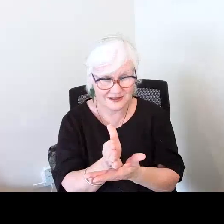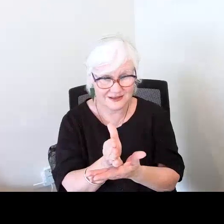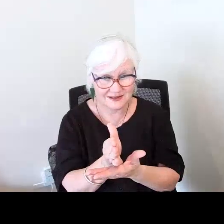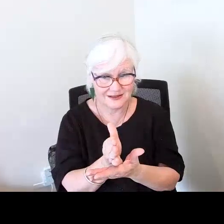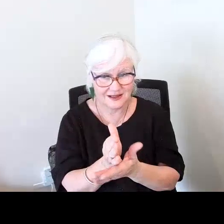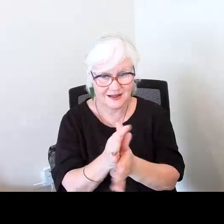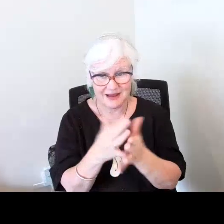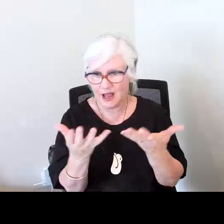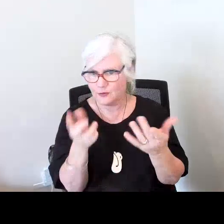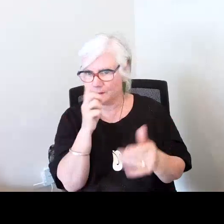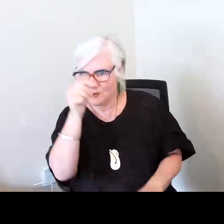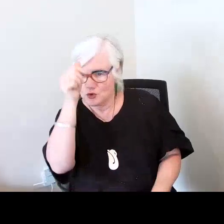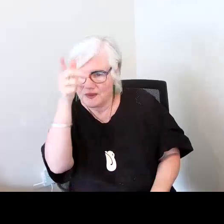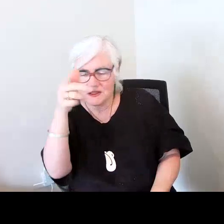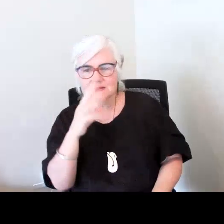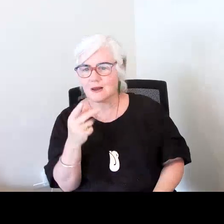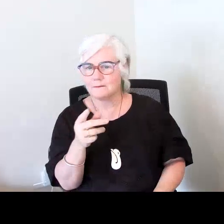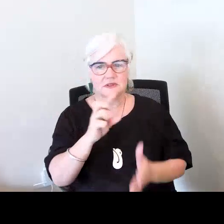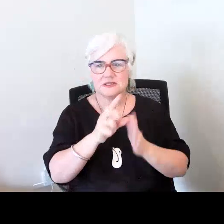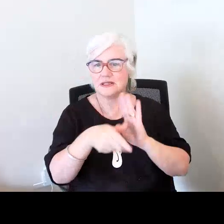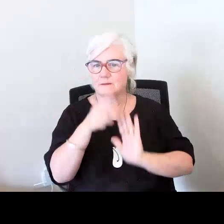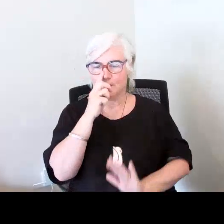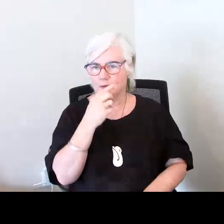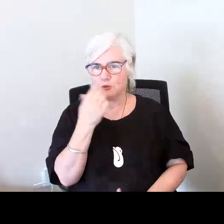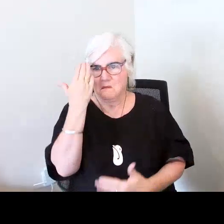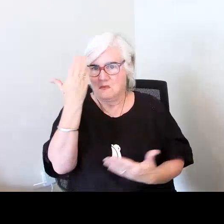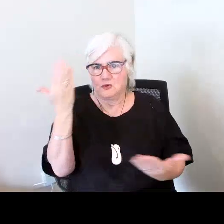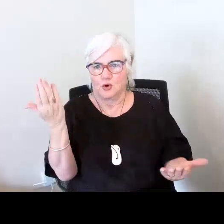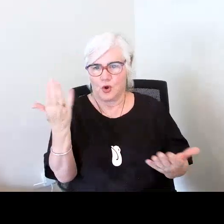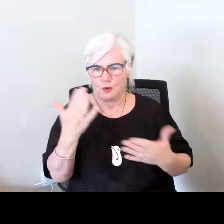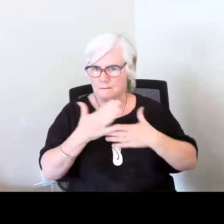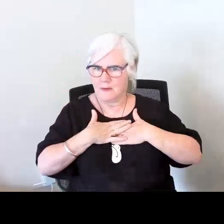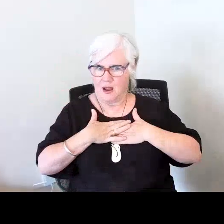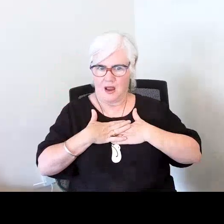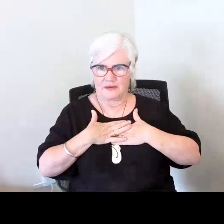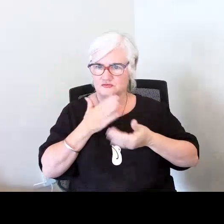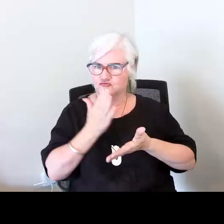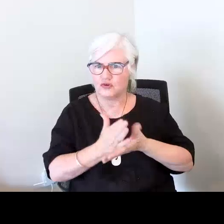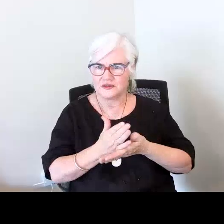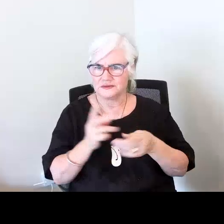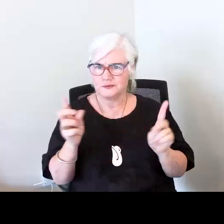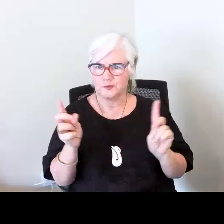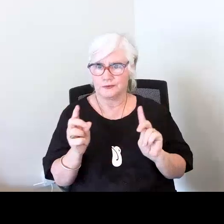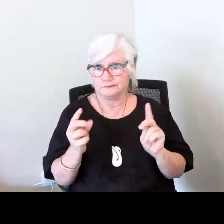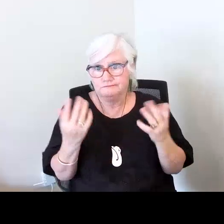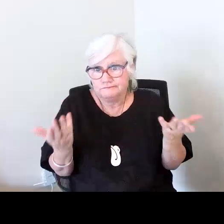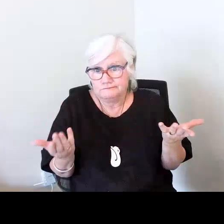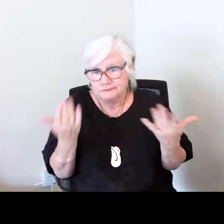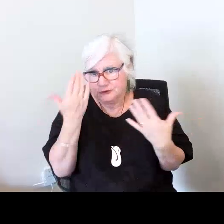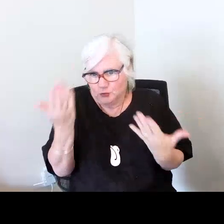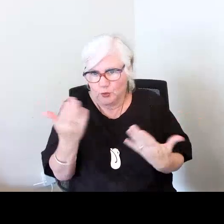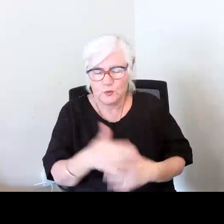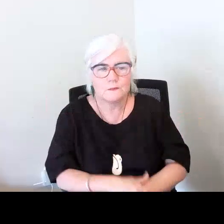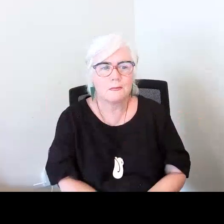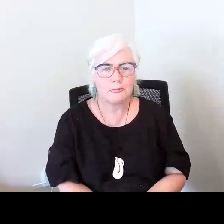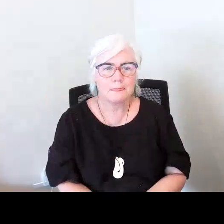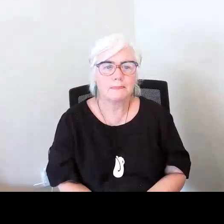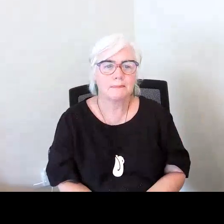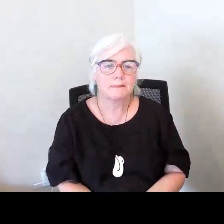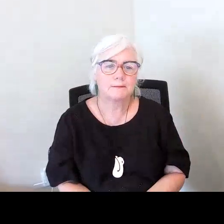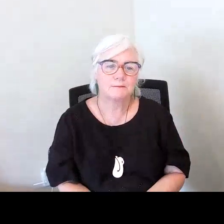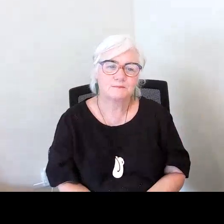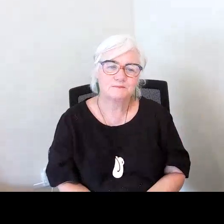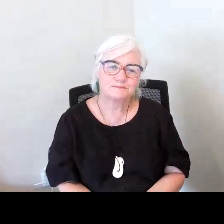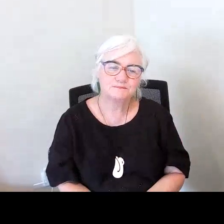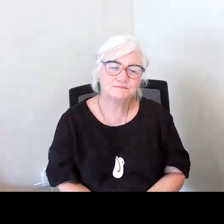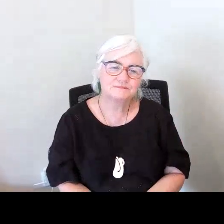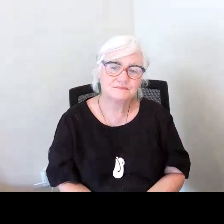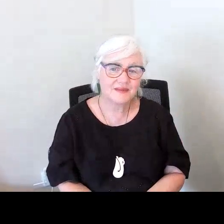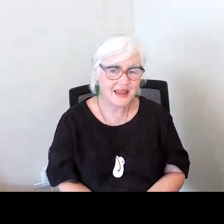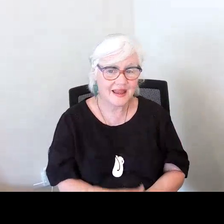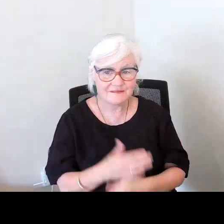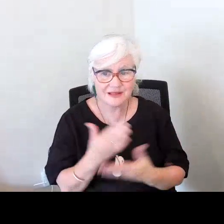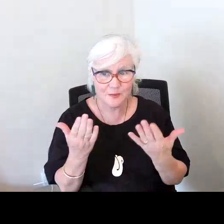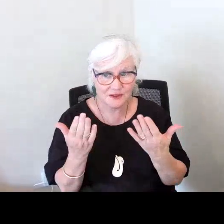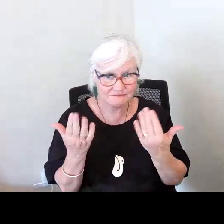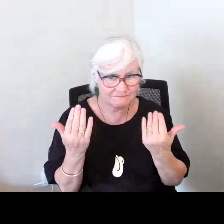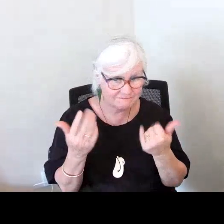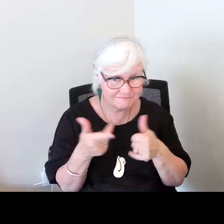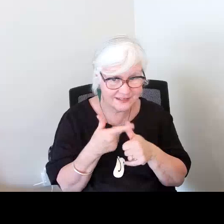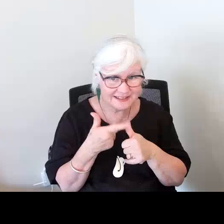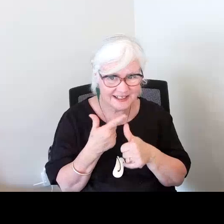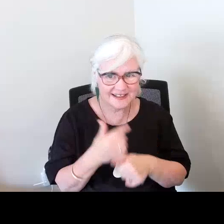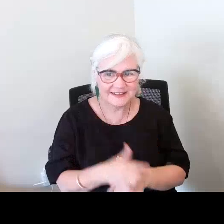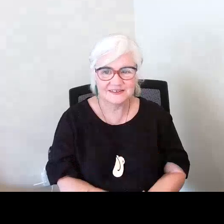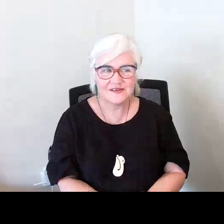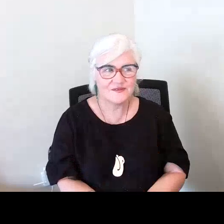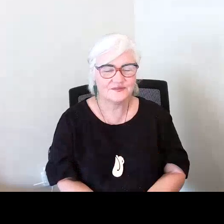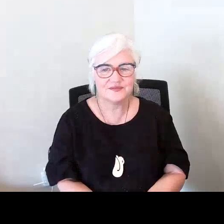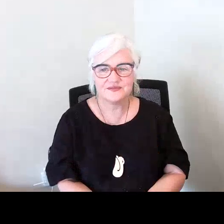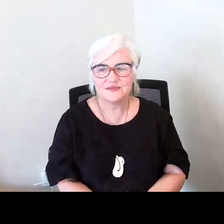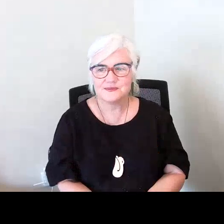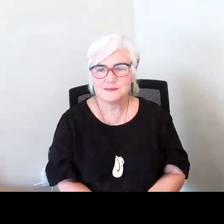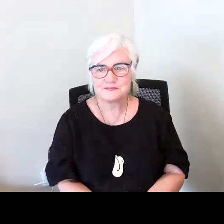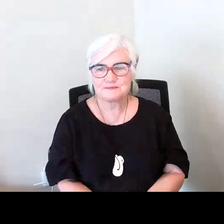sure that disable people know their rights? Anyone would like to answer this question?